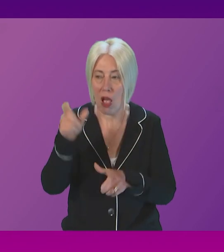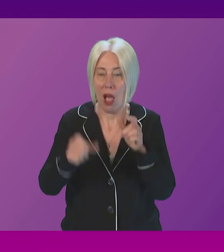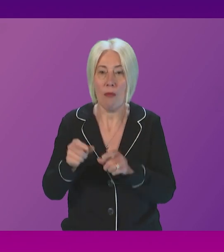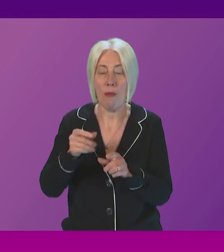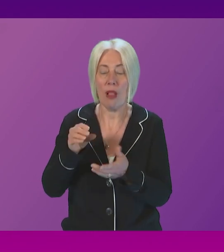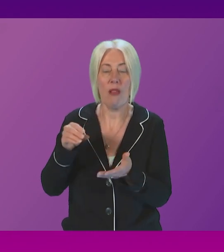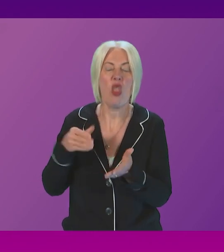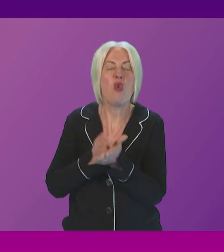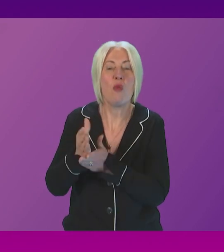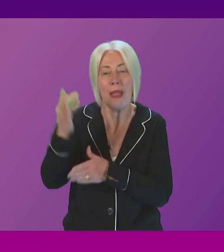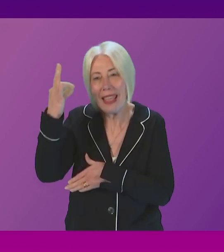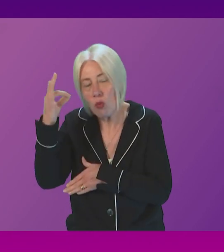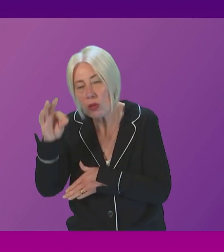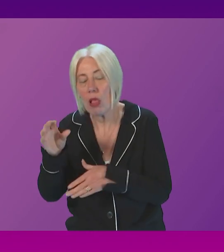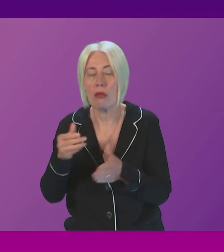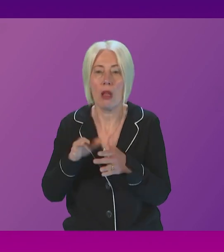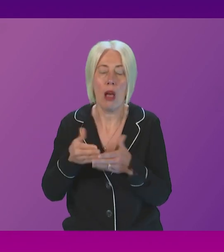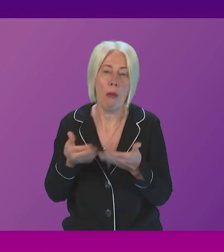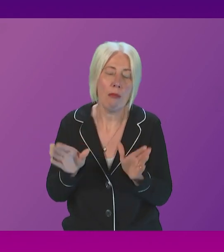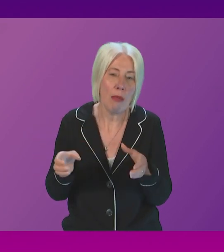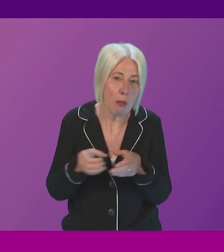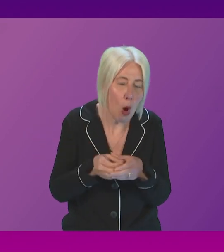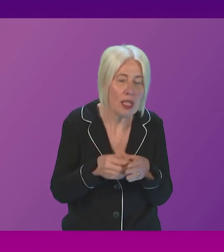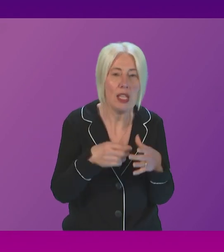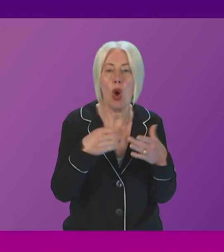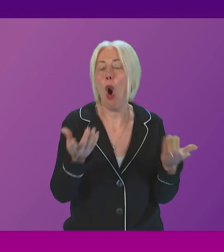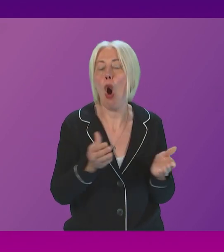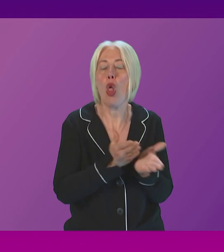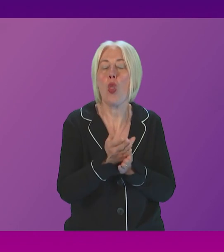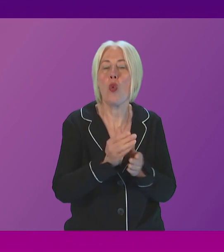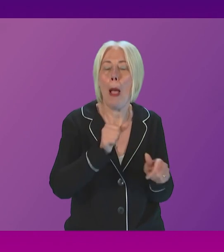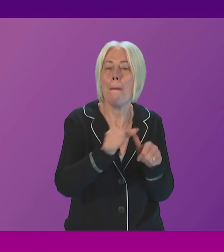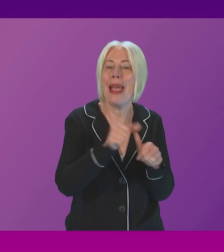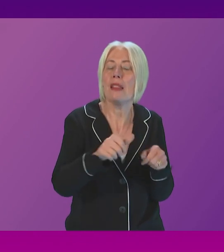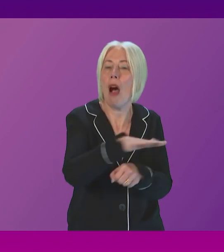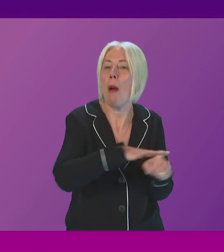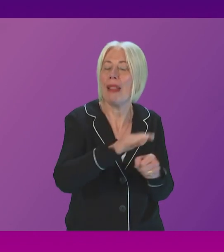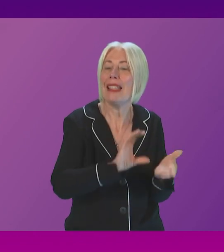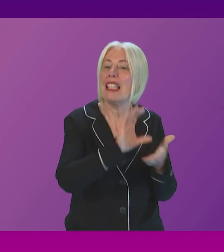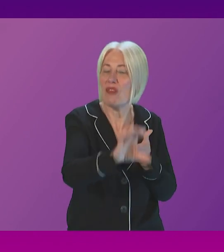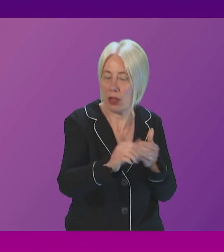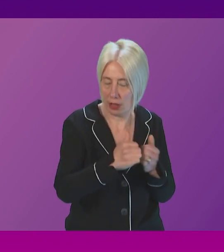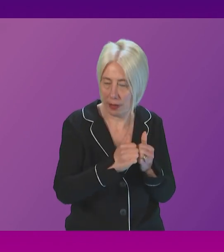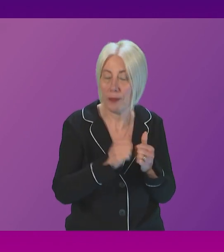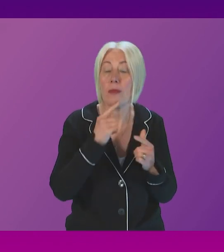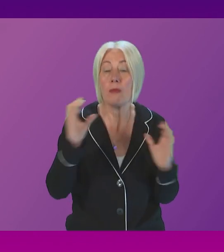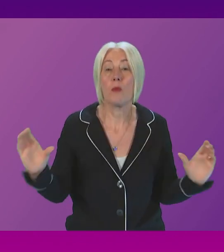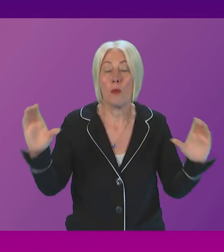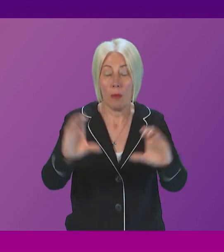by our public bodies and others who are supported through the better places fund. That complements our investment that is provided through our £18 million